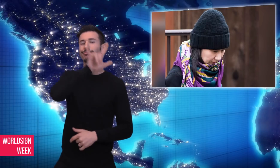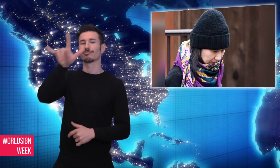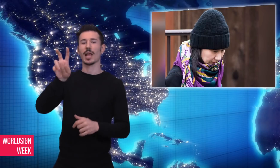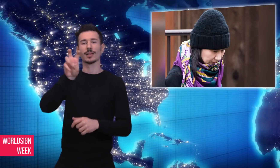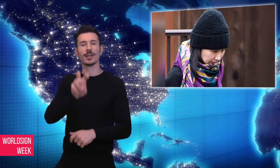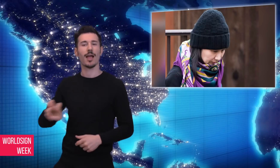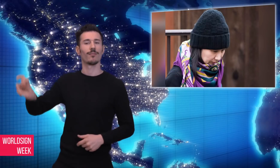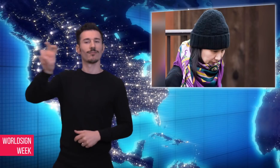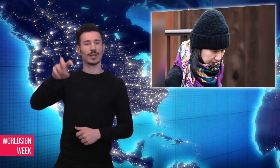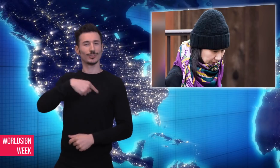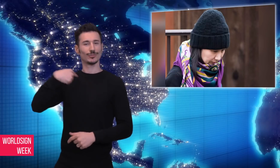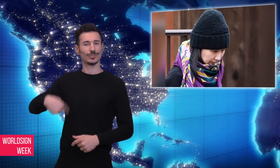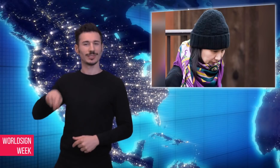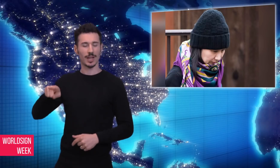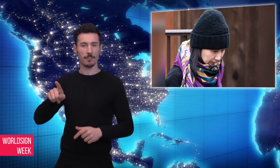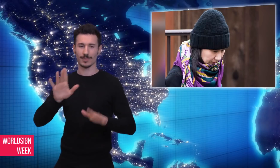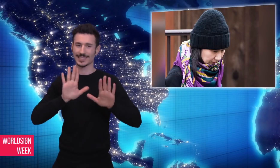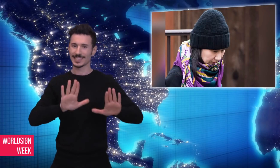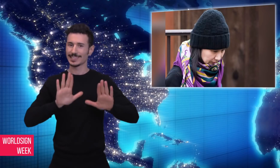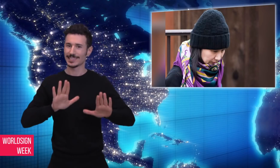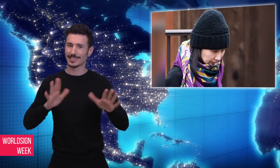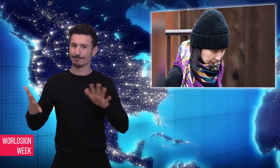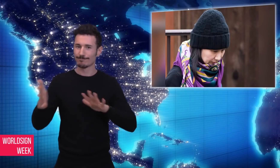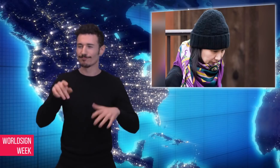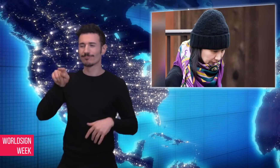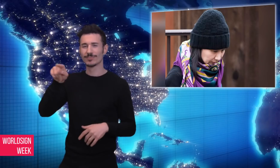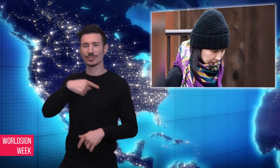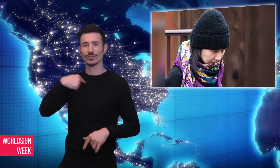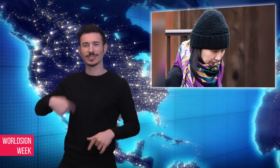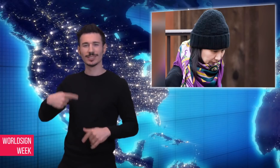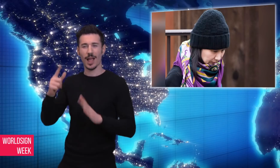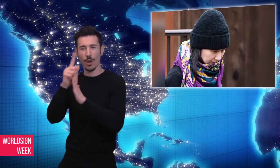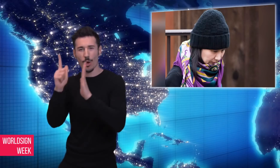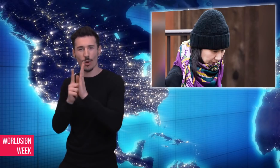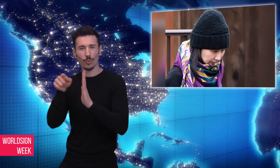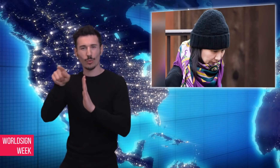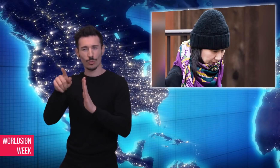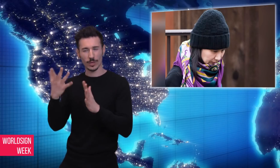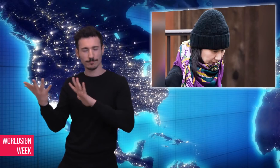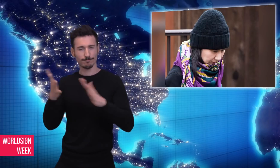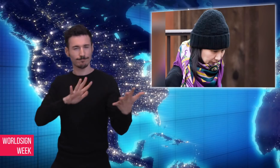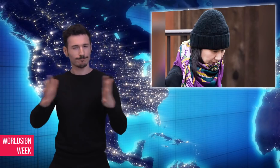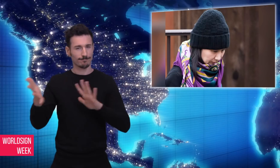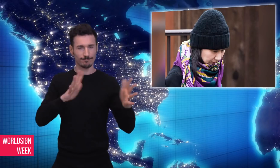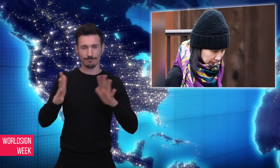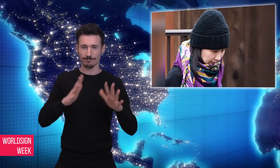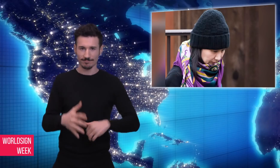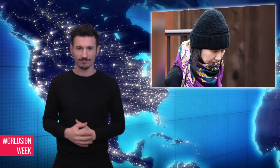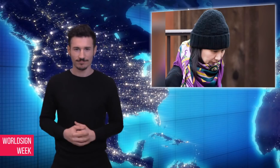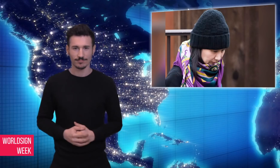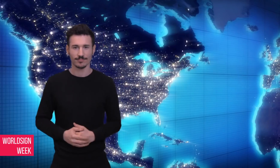cautious of unjust enforcement of laws.